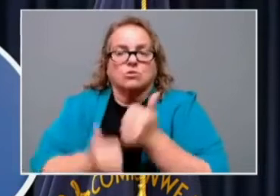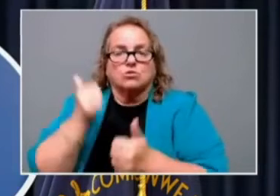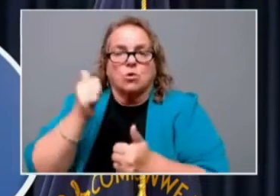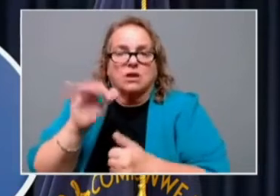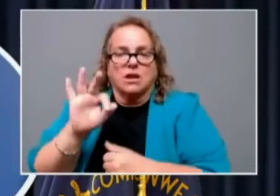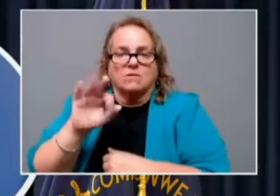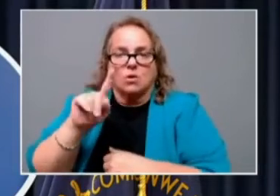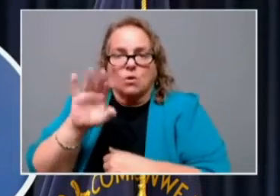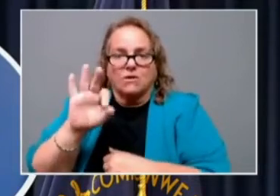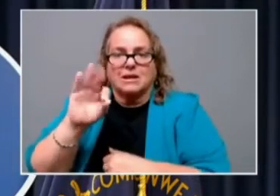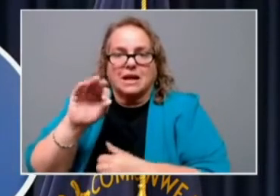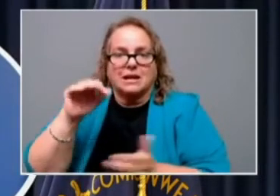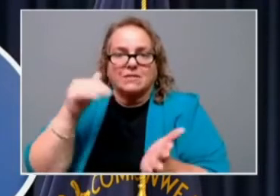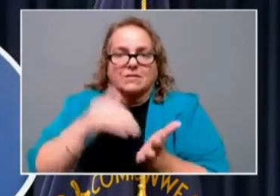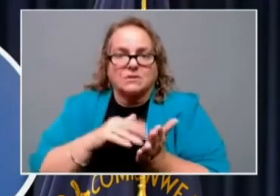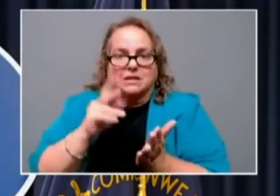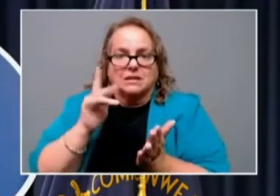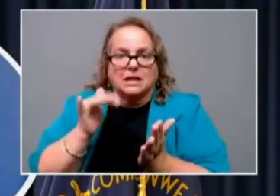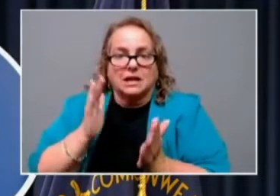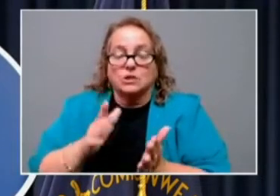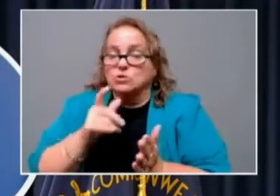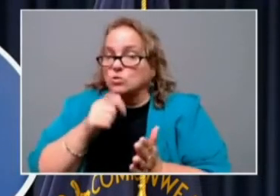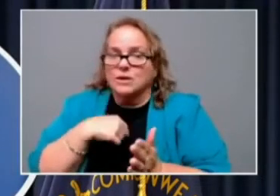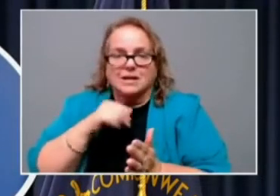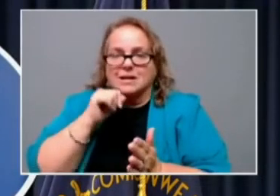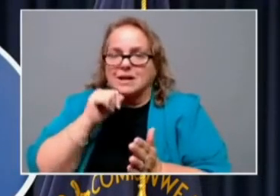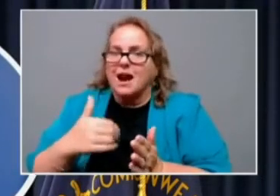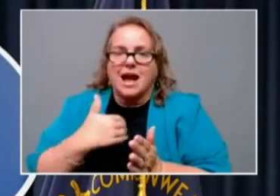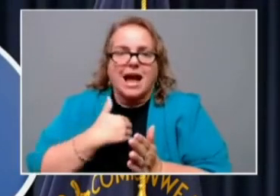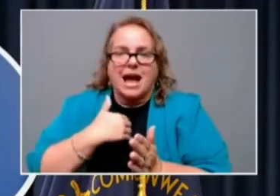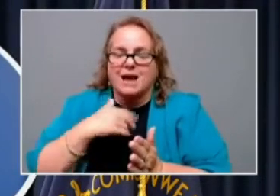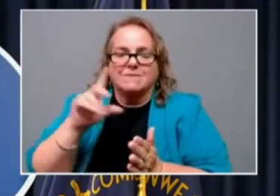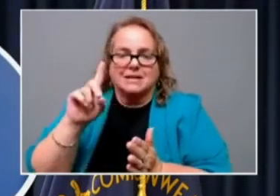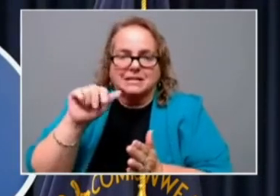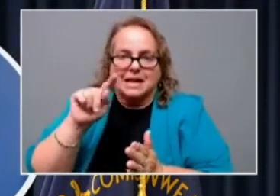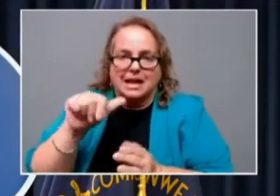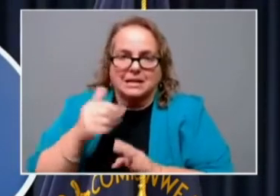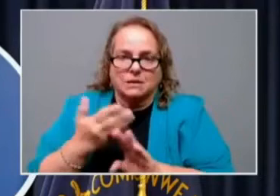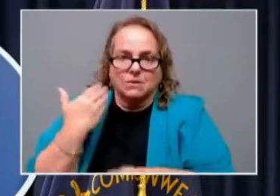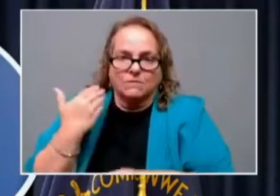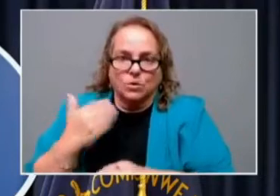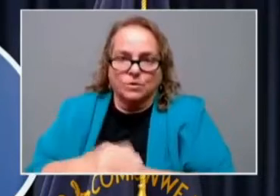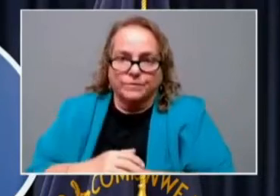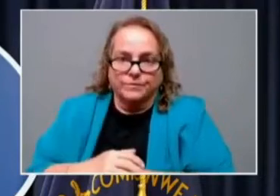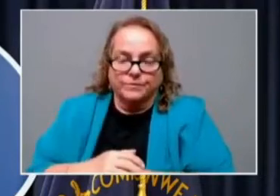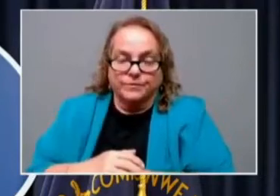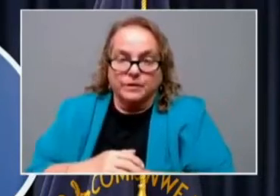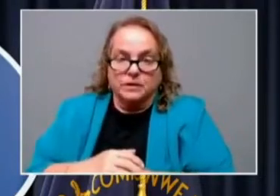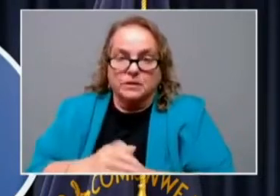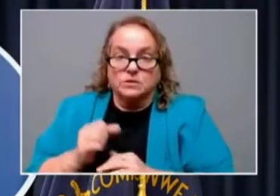who we did not have demographic data on before. So we show you the Demographic